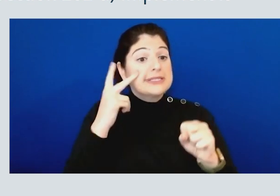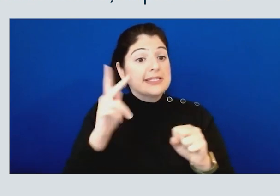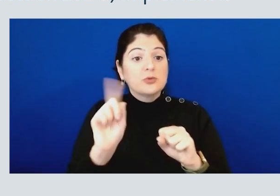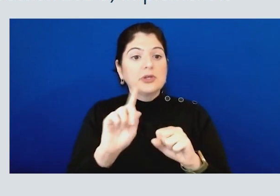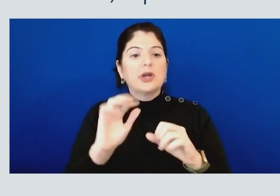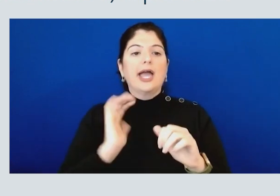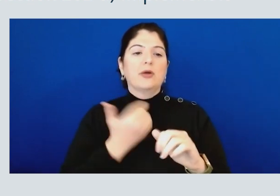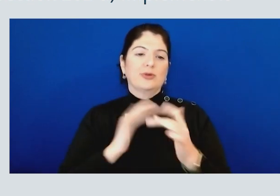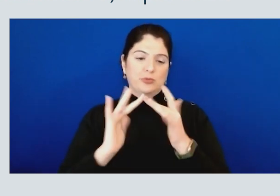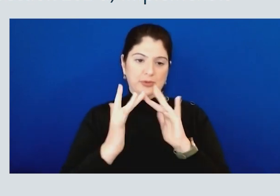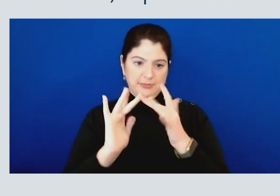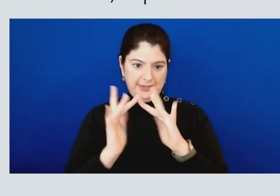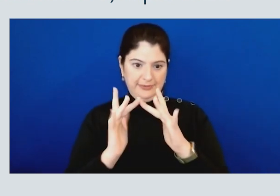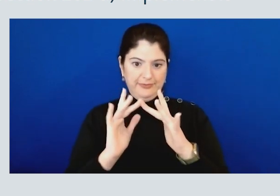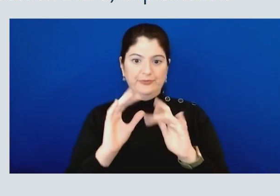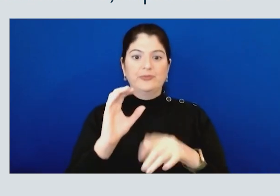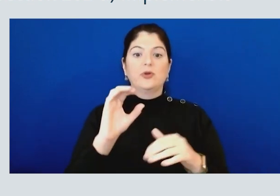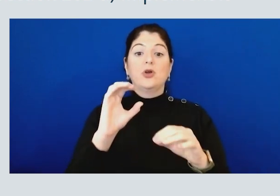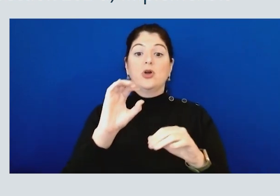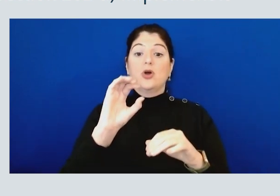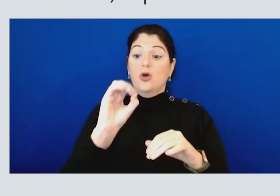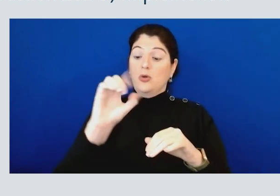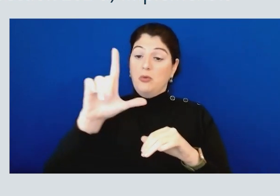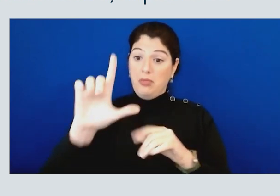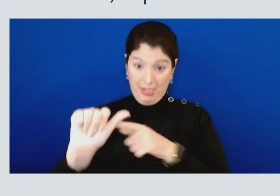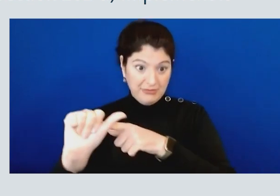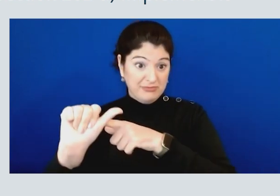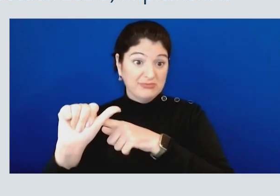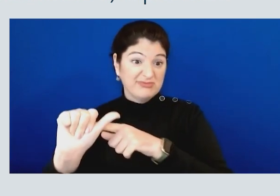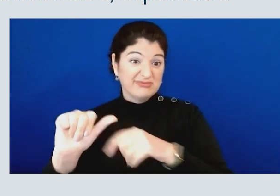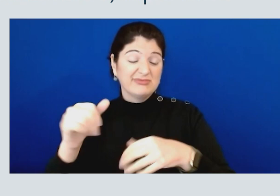The Office of Language Access provides critical support, guidance, oversight,